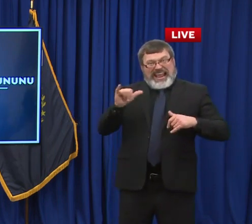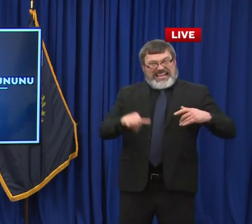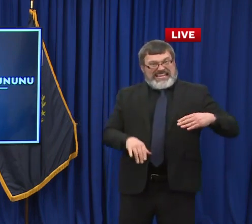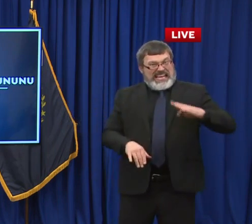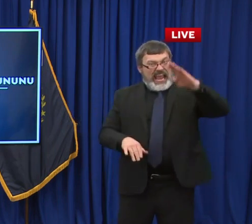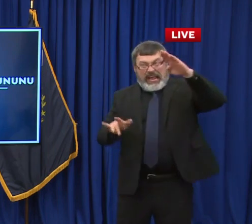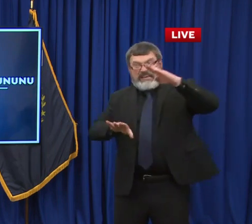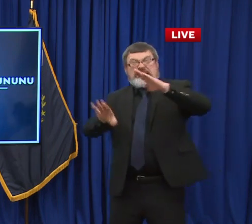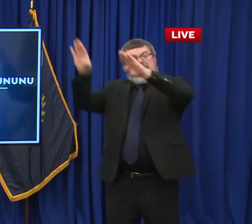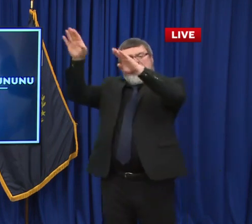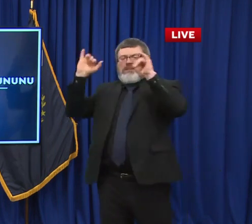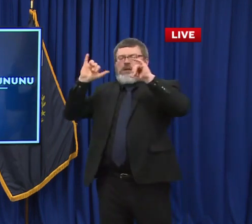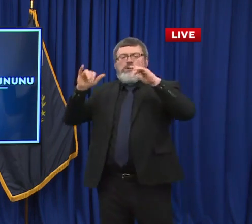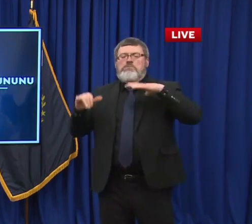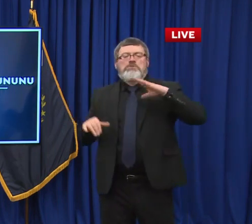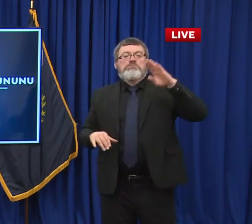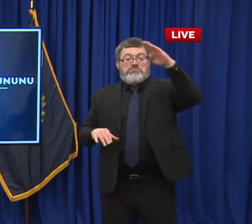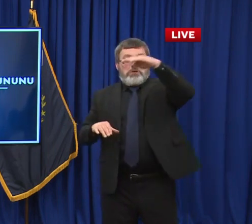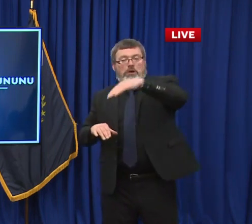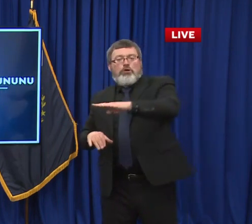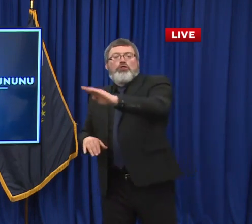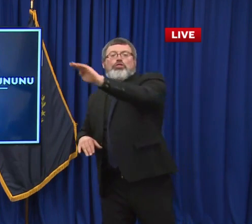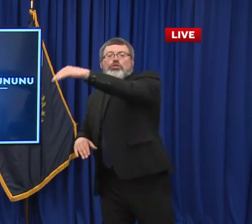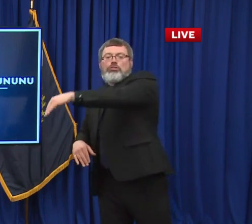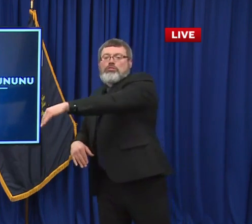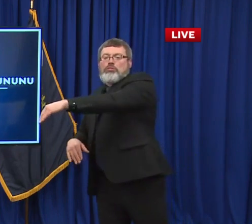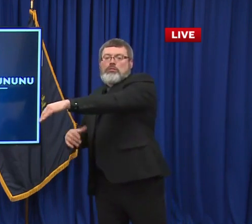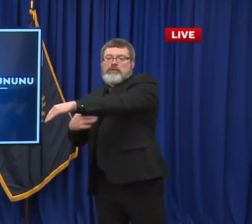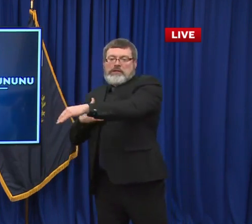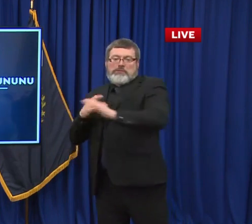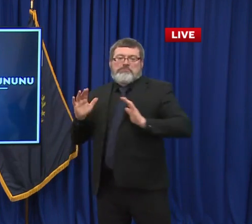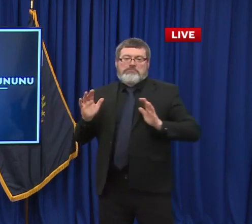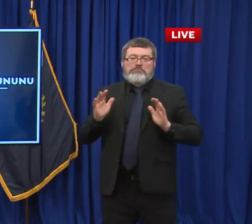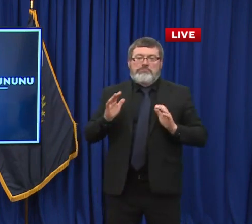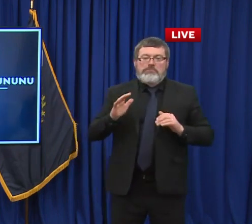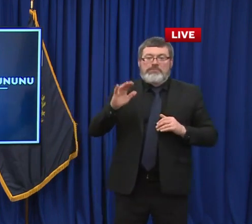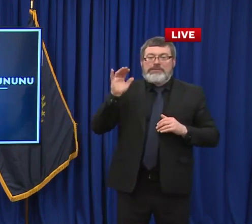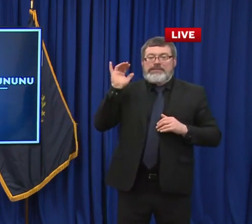WILL IT BE AS BIG AND INTENSE AS NOW? HOPEFULLY NOT.